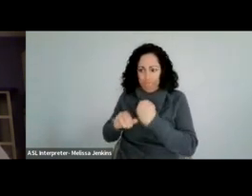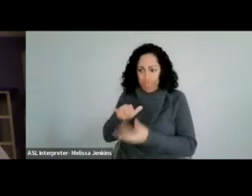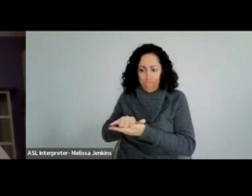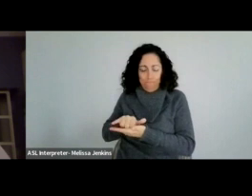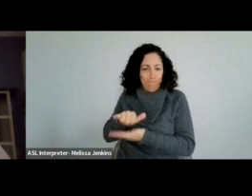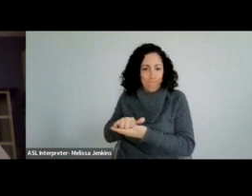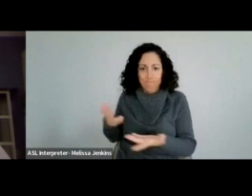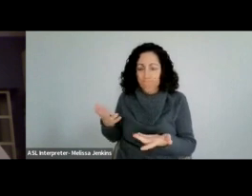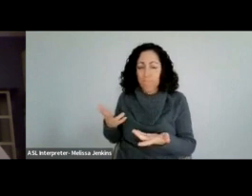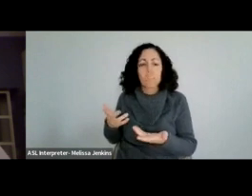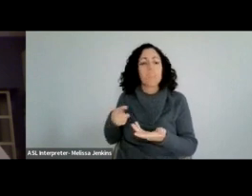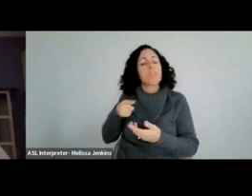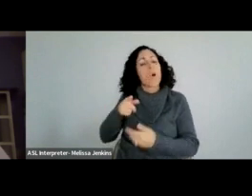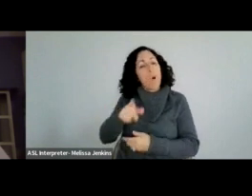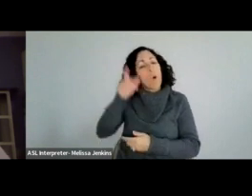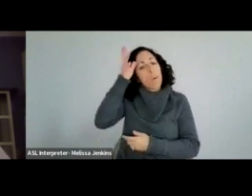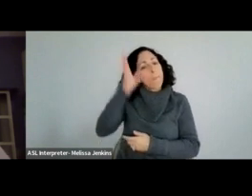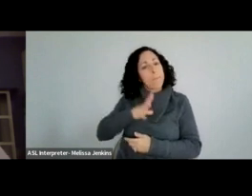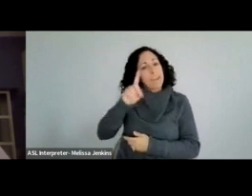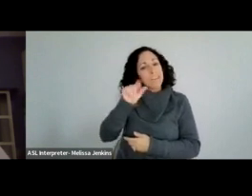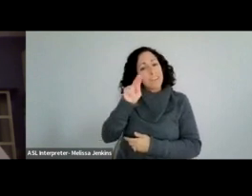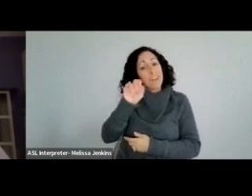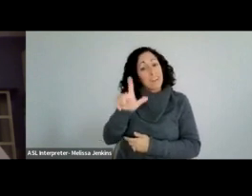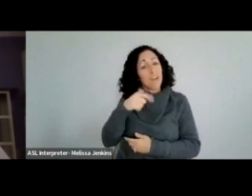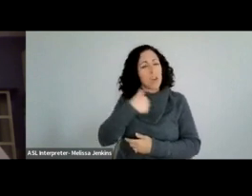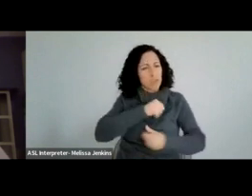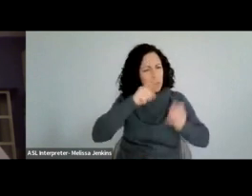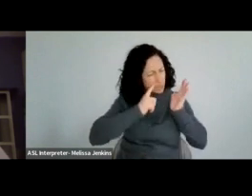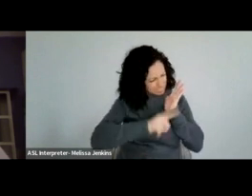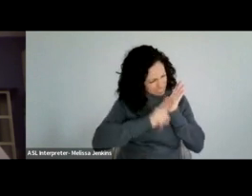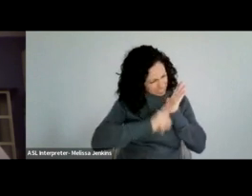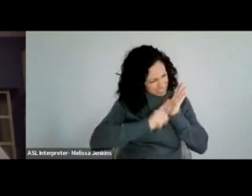When viable treatments in cystic fibrosis came along,